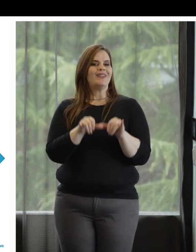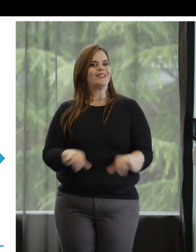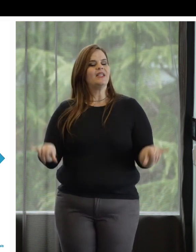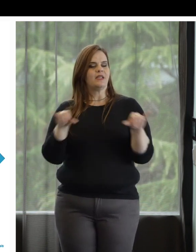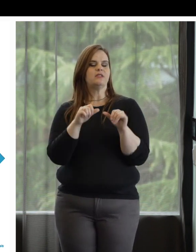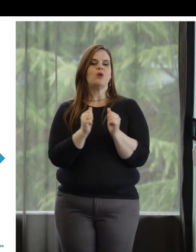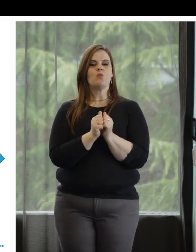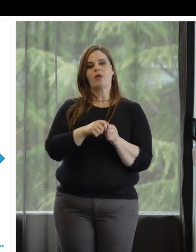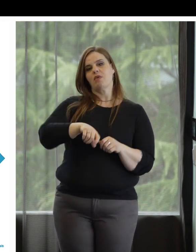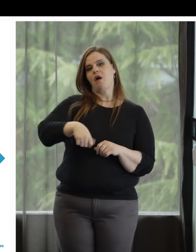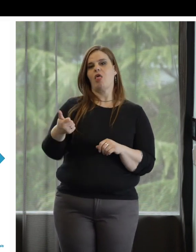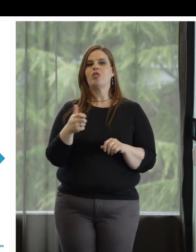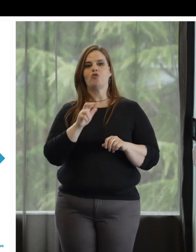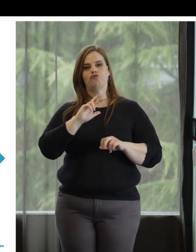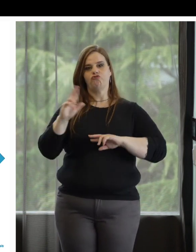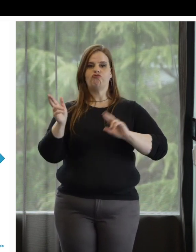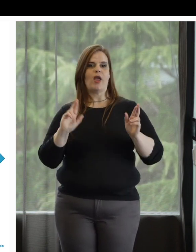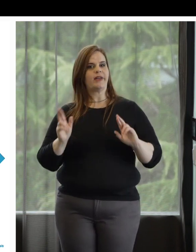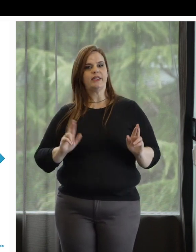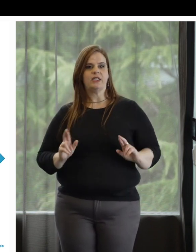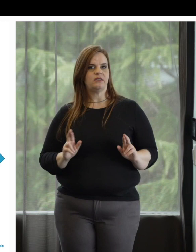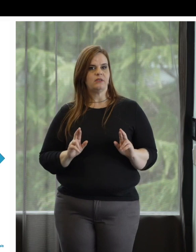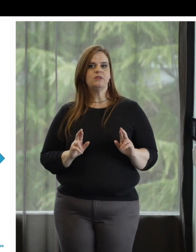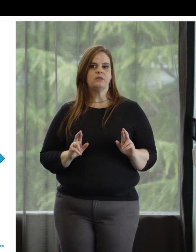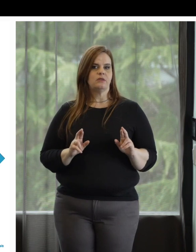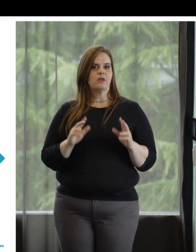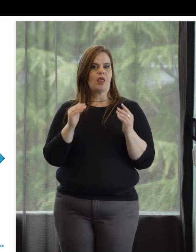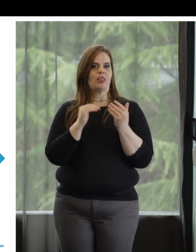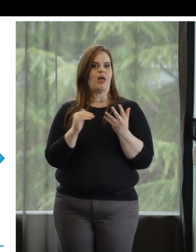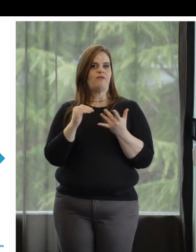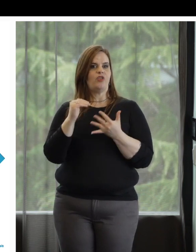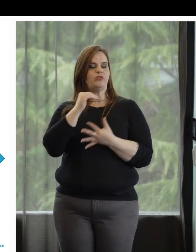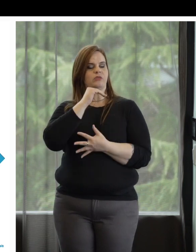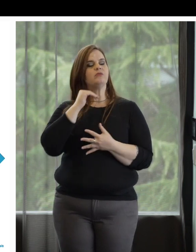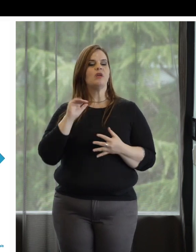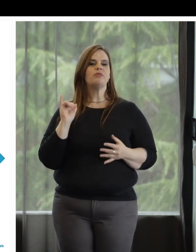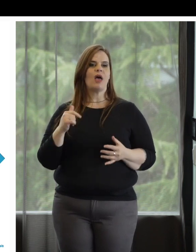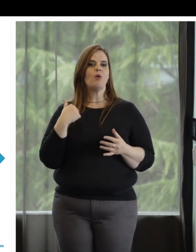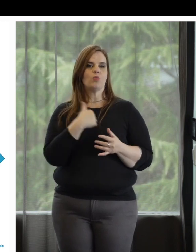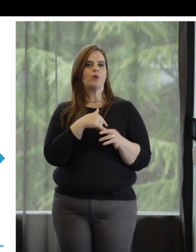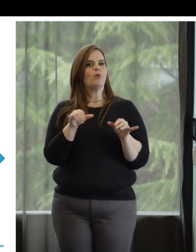readiness levels that we would be consistent with that. .